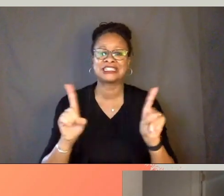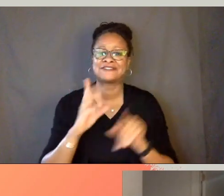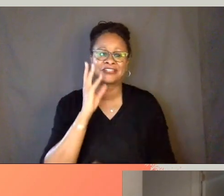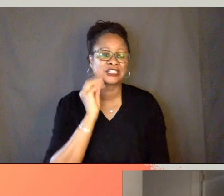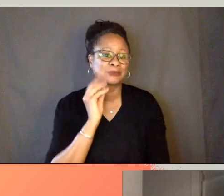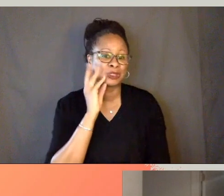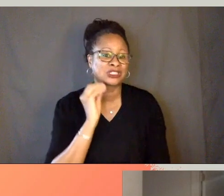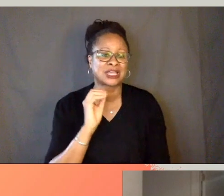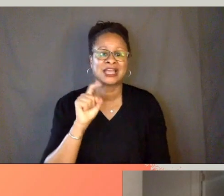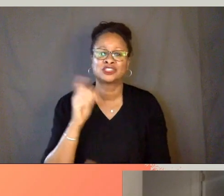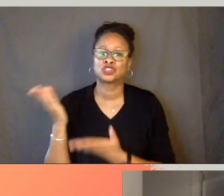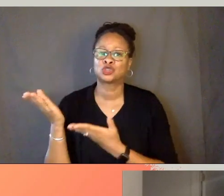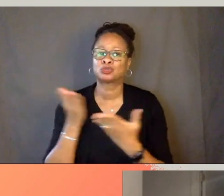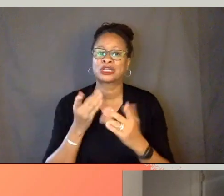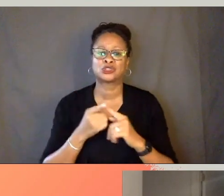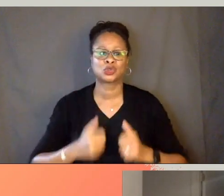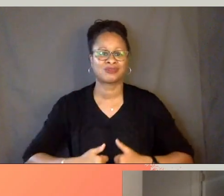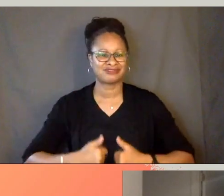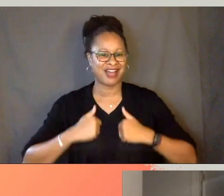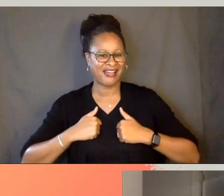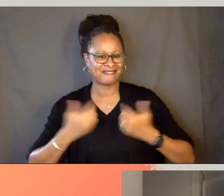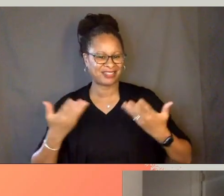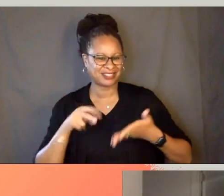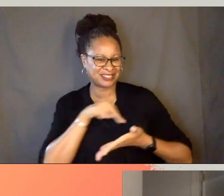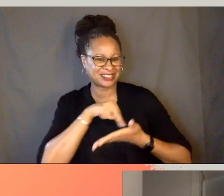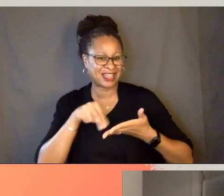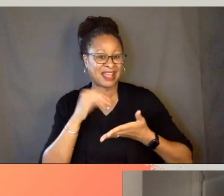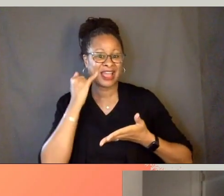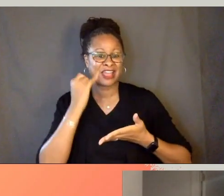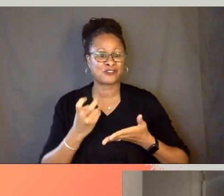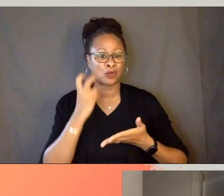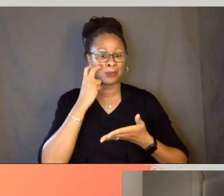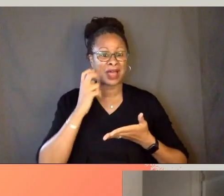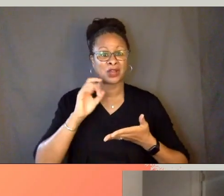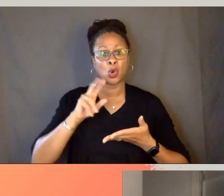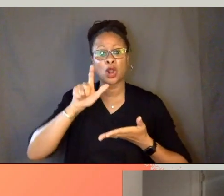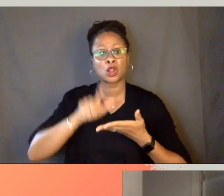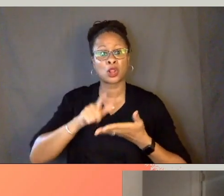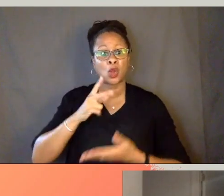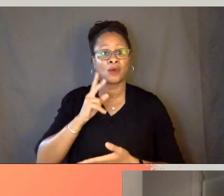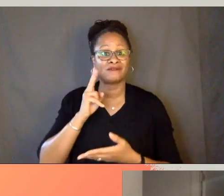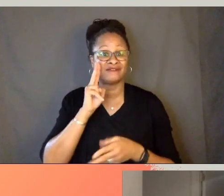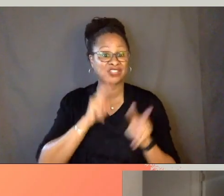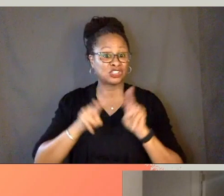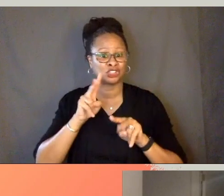And she's bringing to life this dance, that if you are blind or low vision, you're not able to see, right.